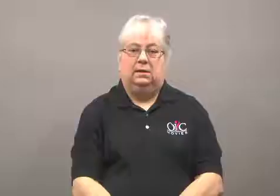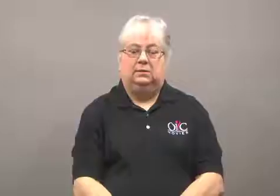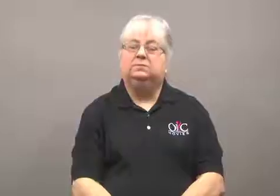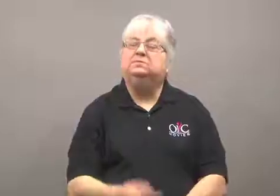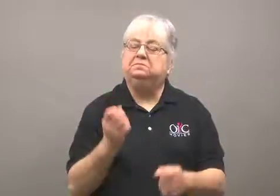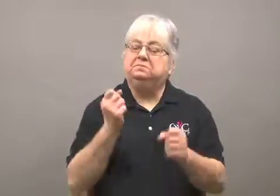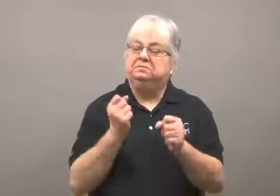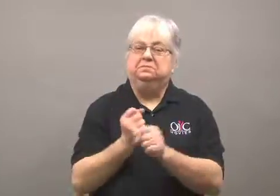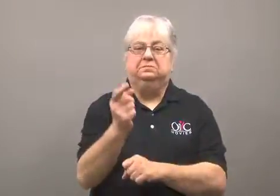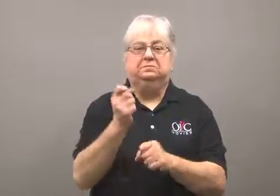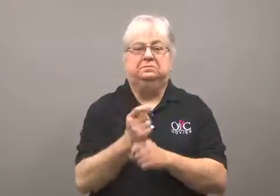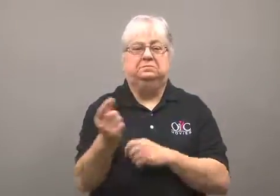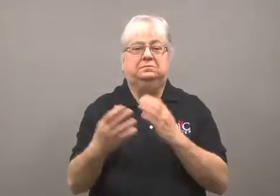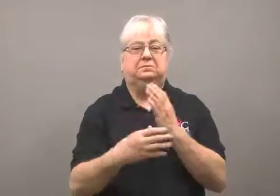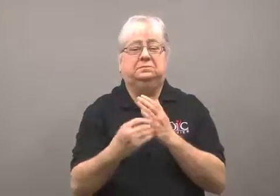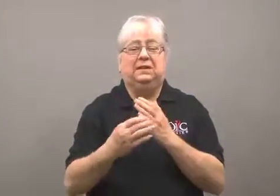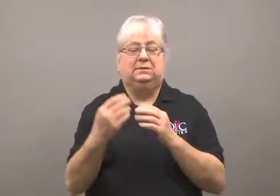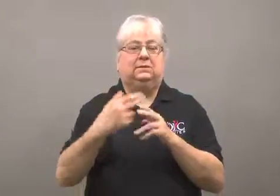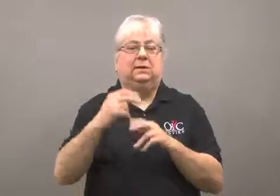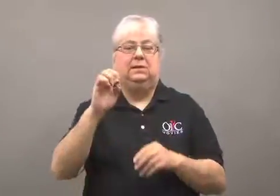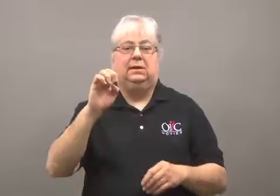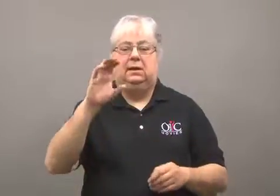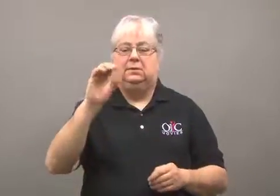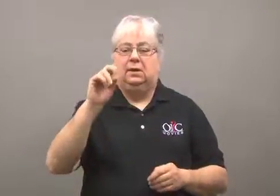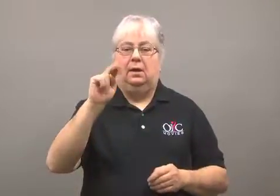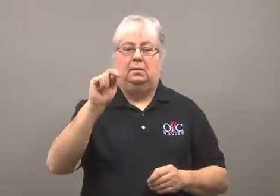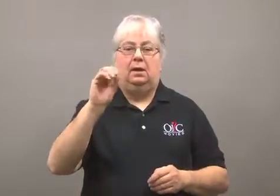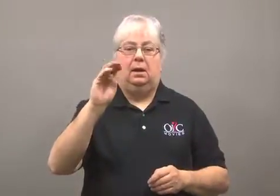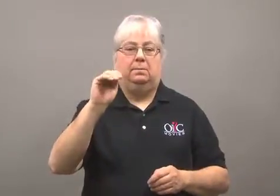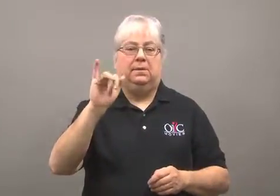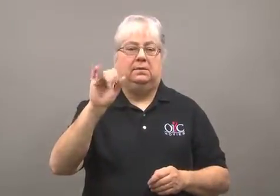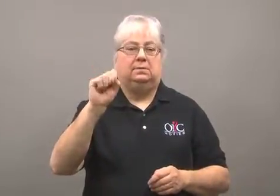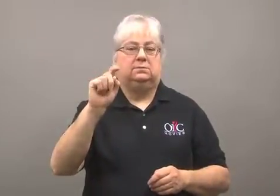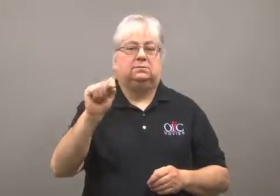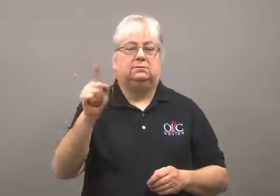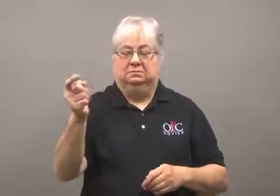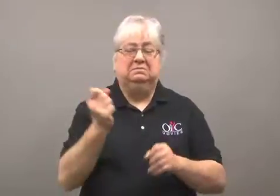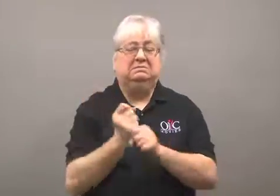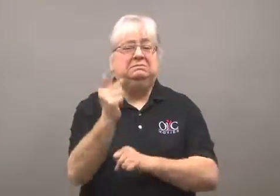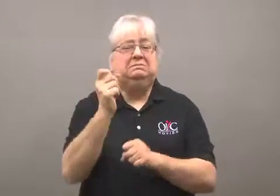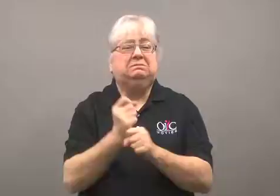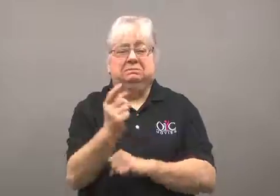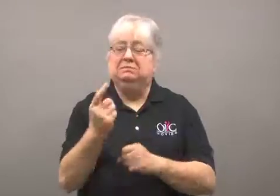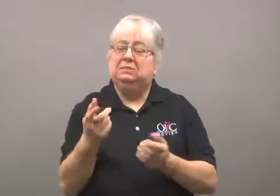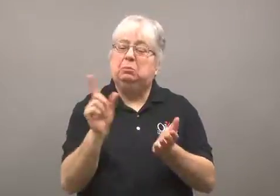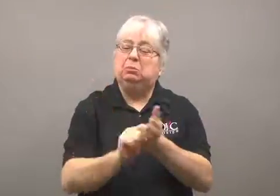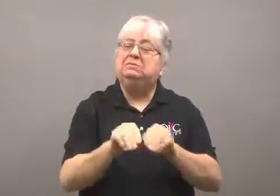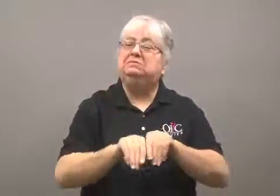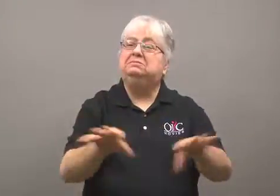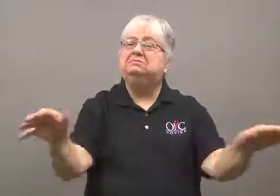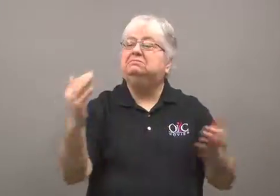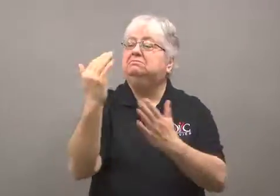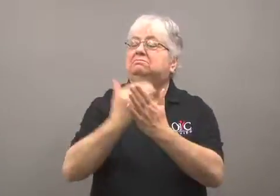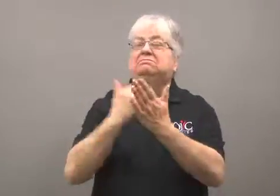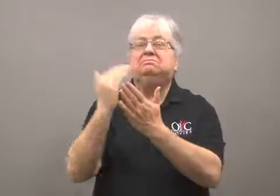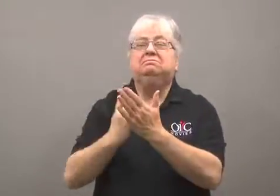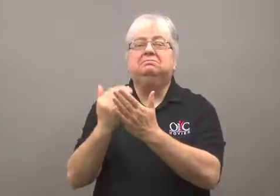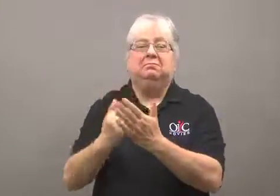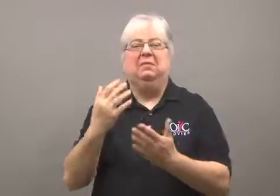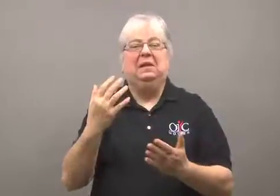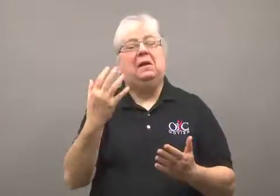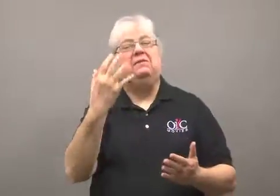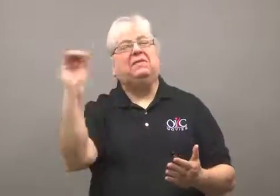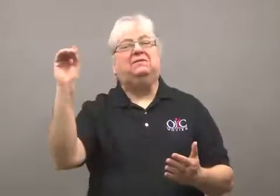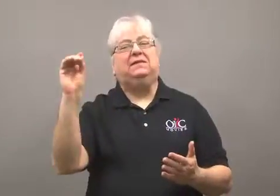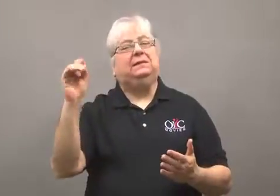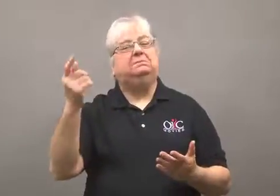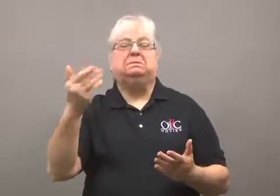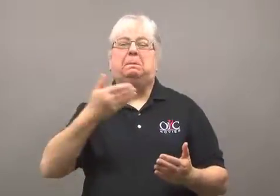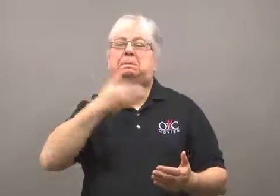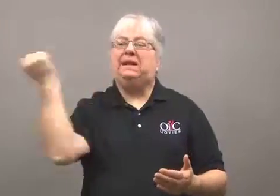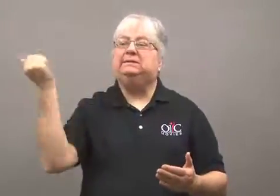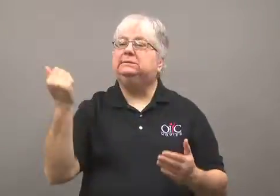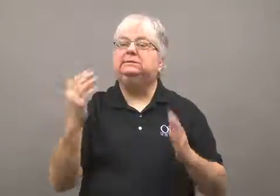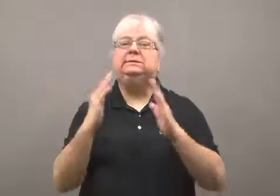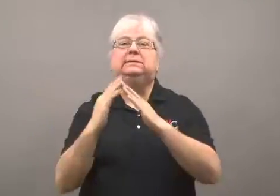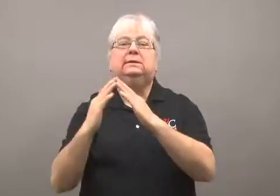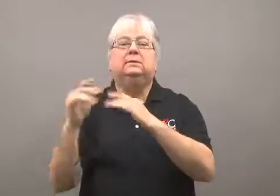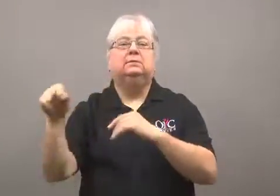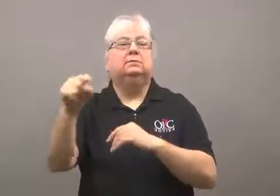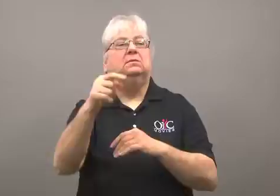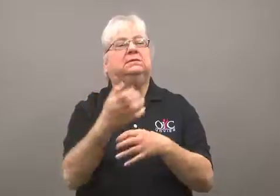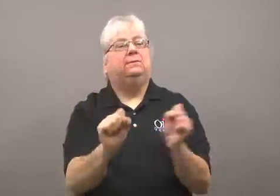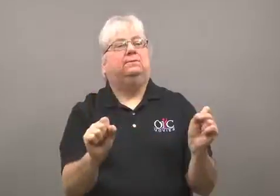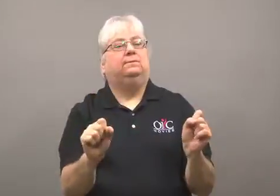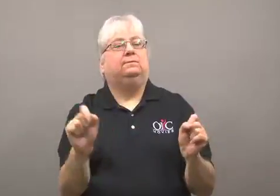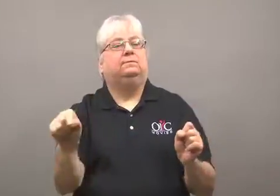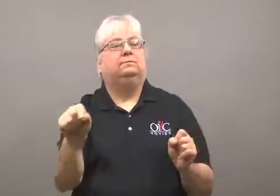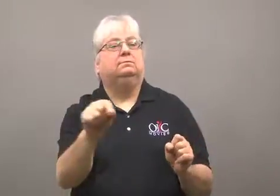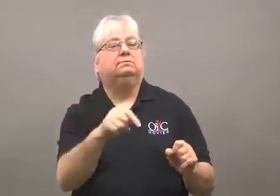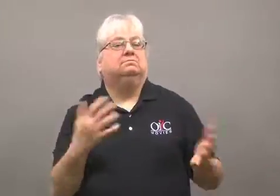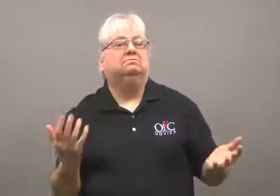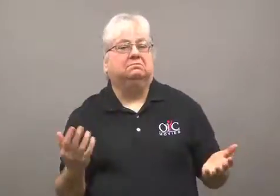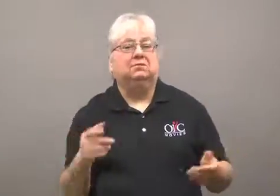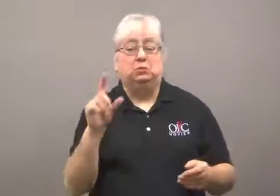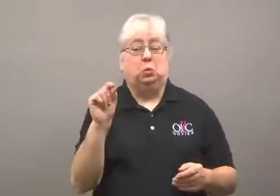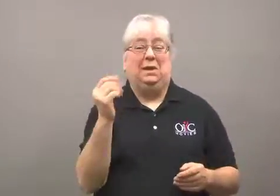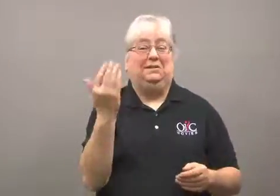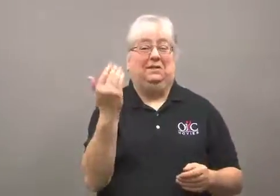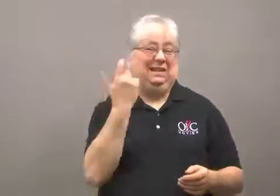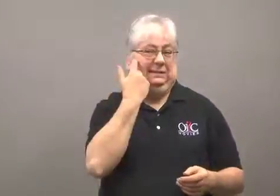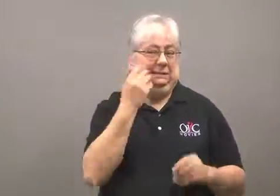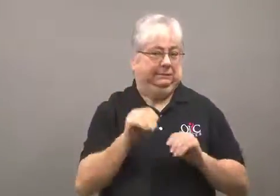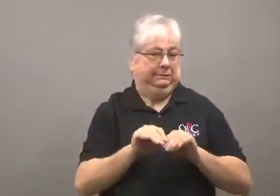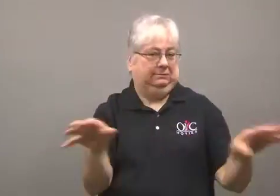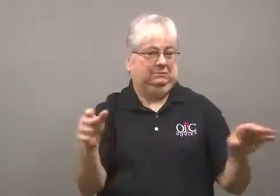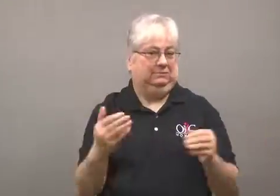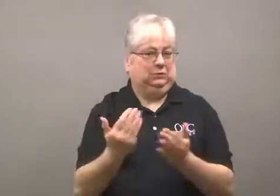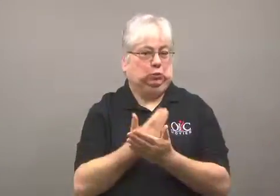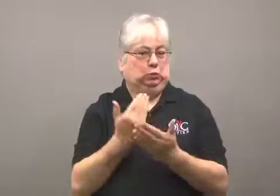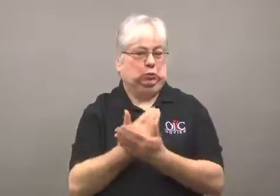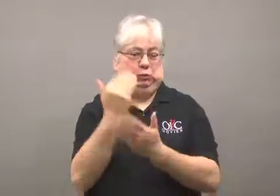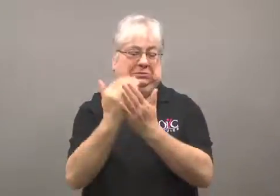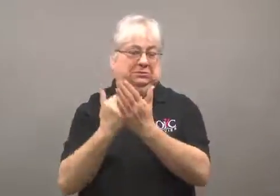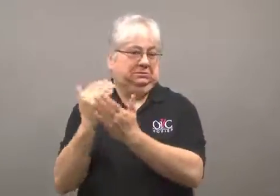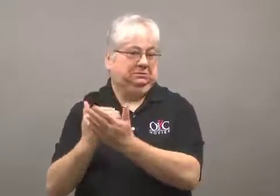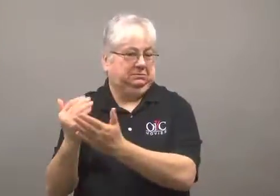Every year, the Economist magazine publishes a list of the 50 safest cities in the world.